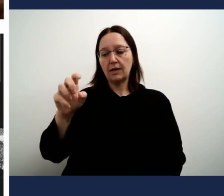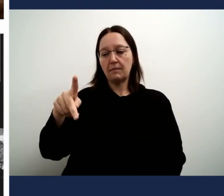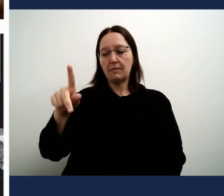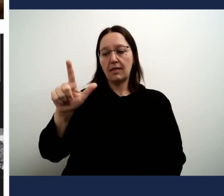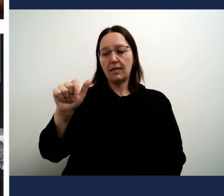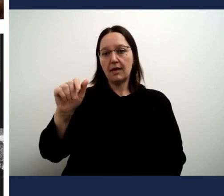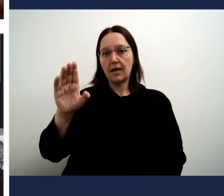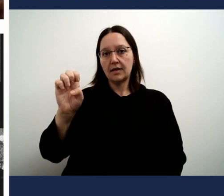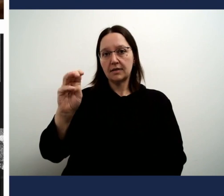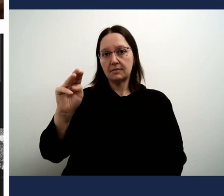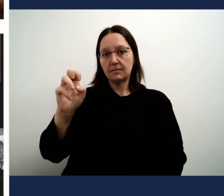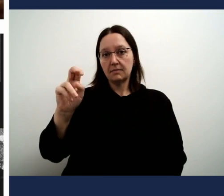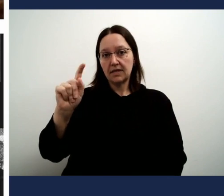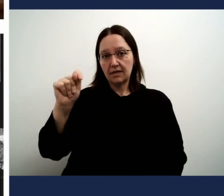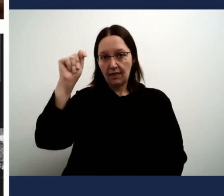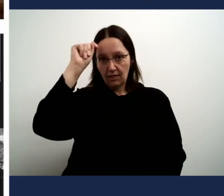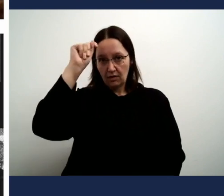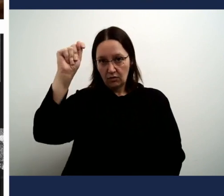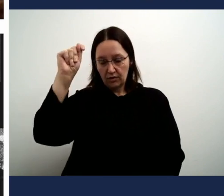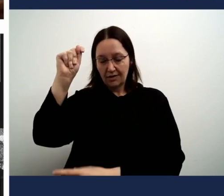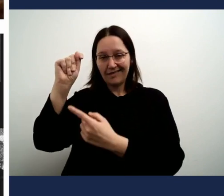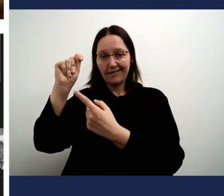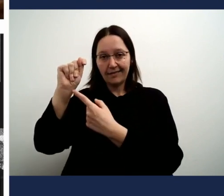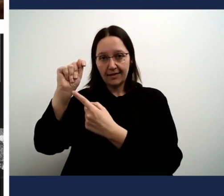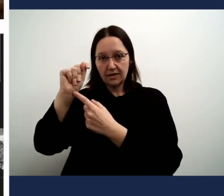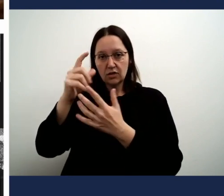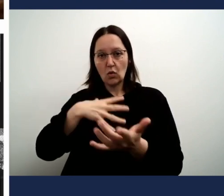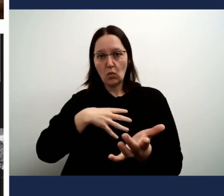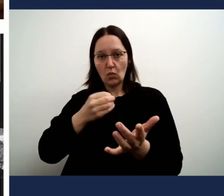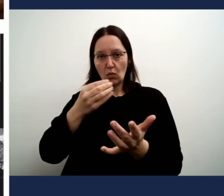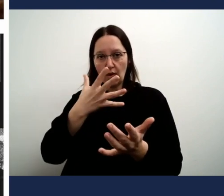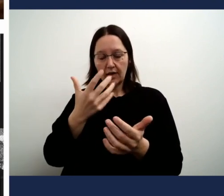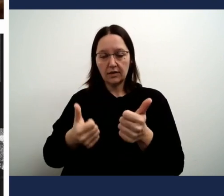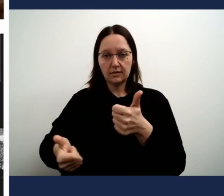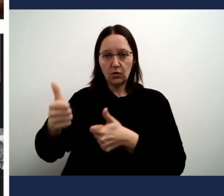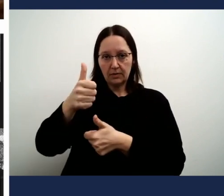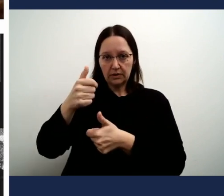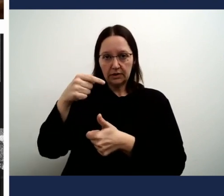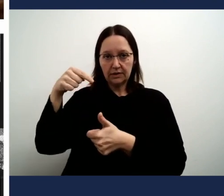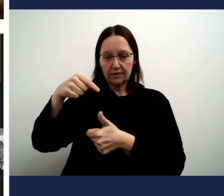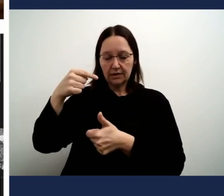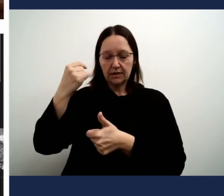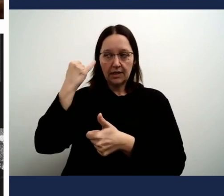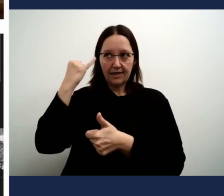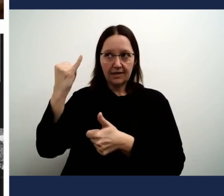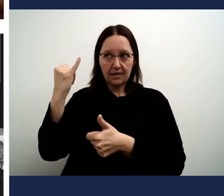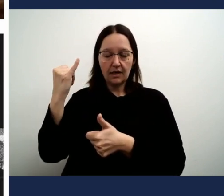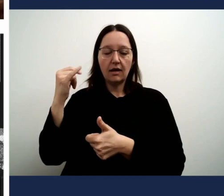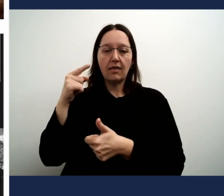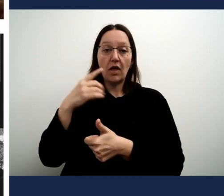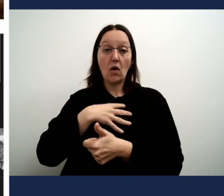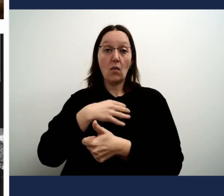that islamophobia is now trans nationalism. Islamophobia as I mentioned earlier, islamophobia starts in western Europe and